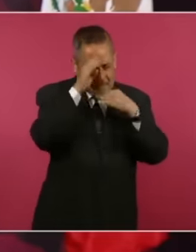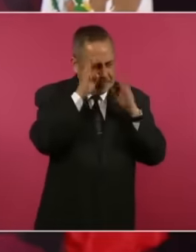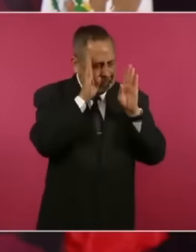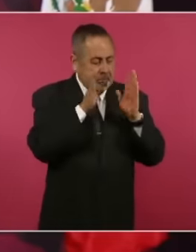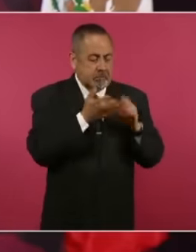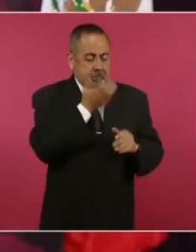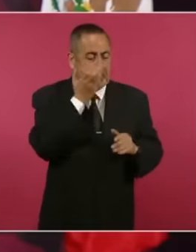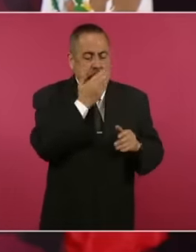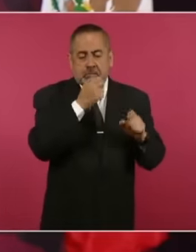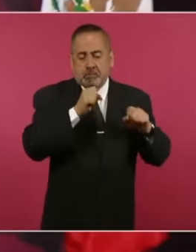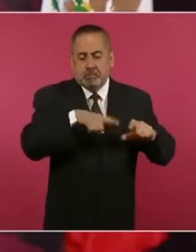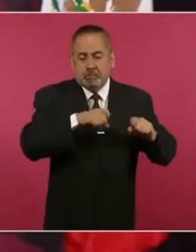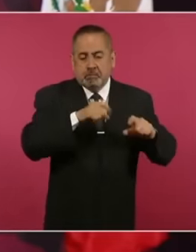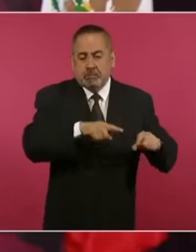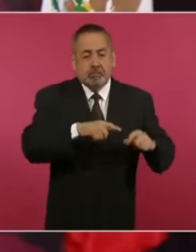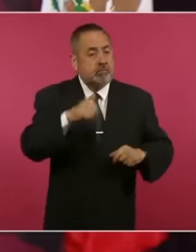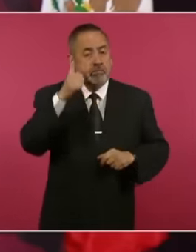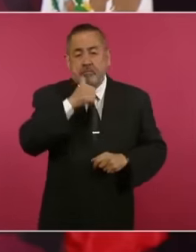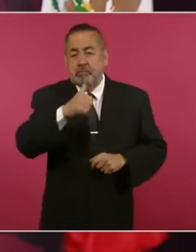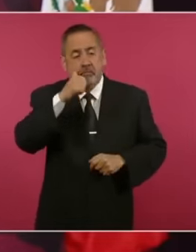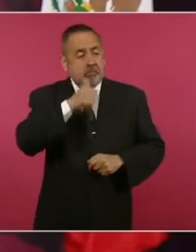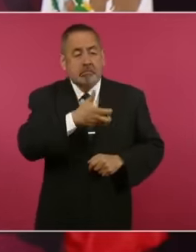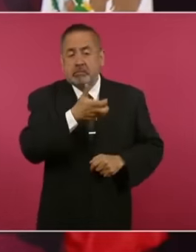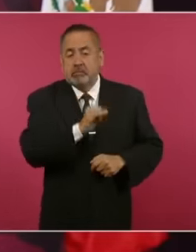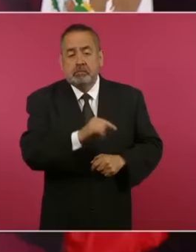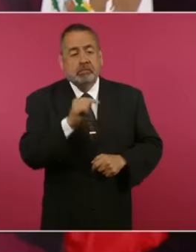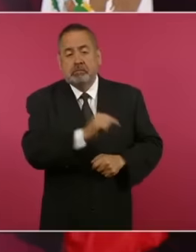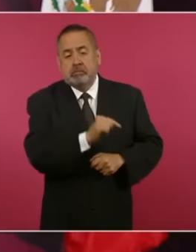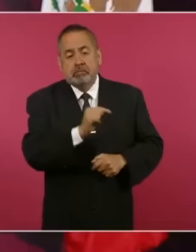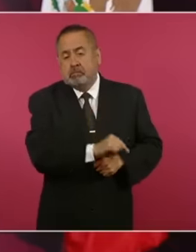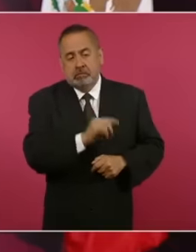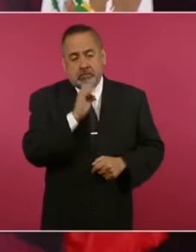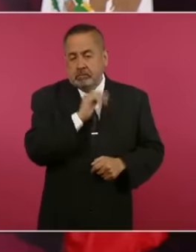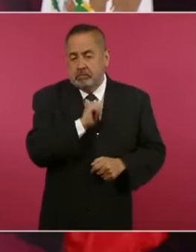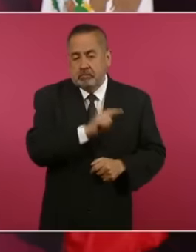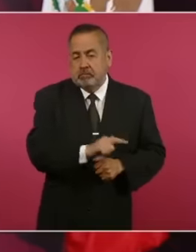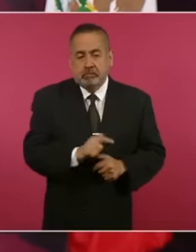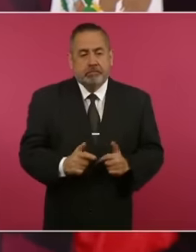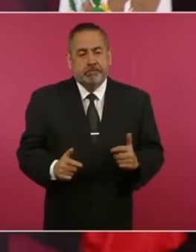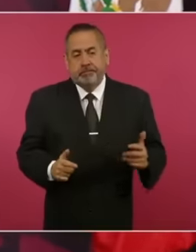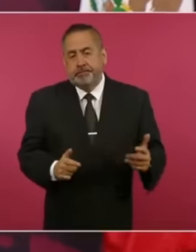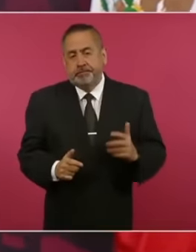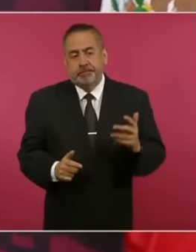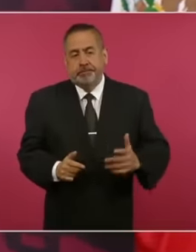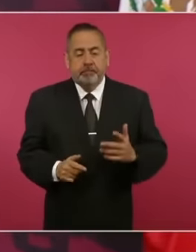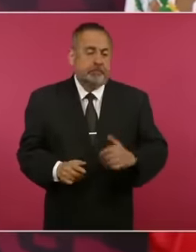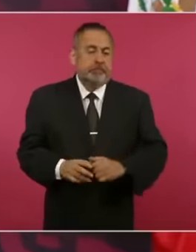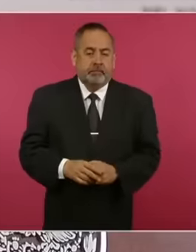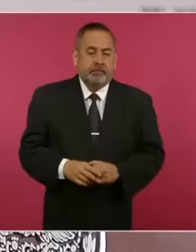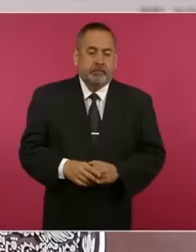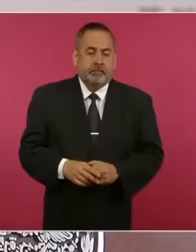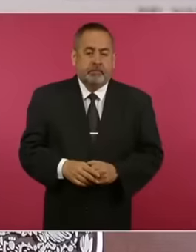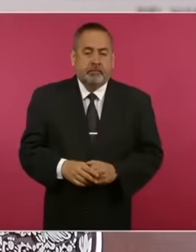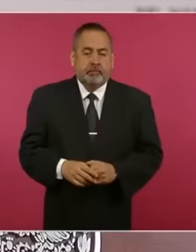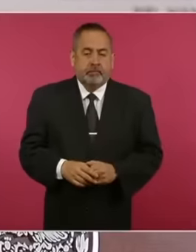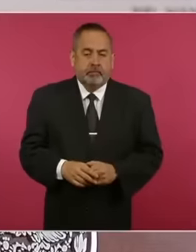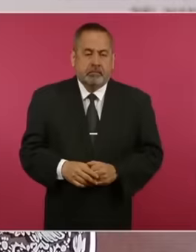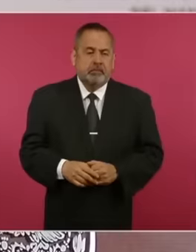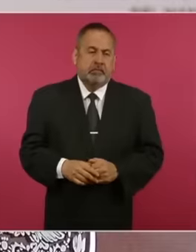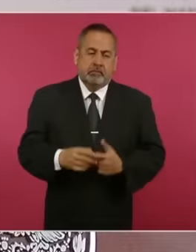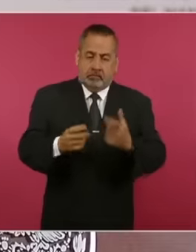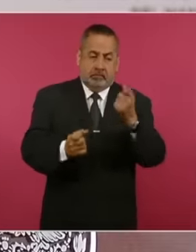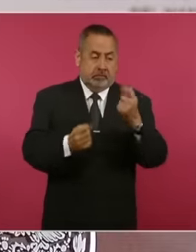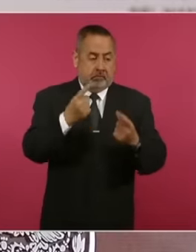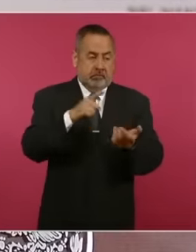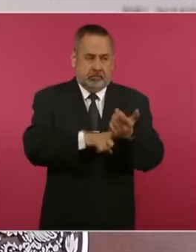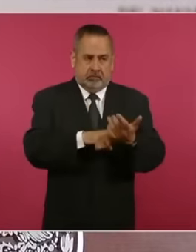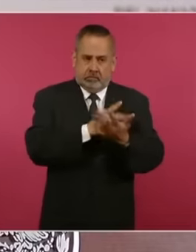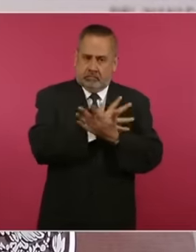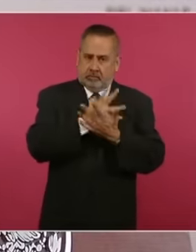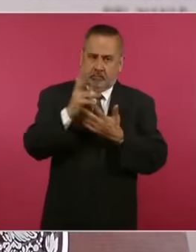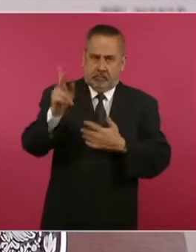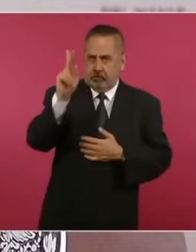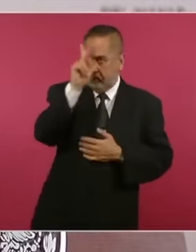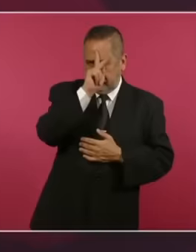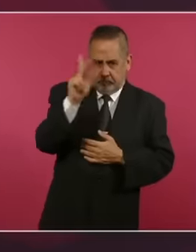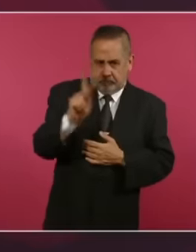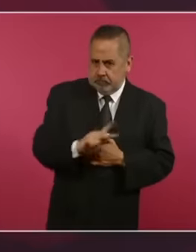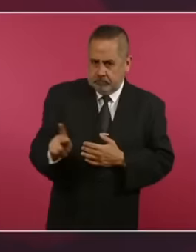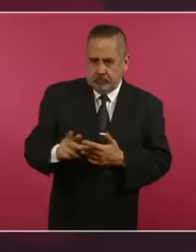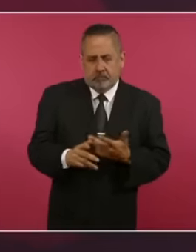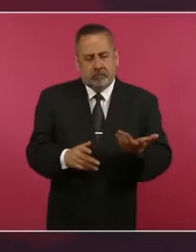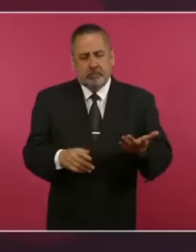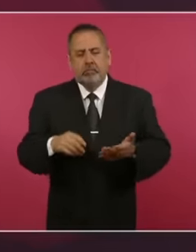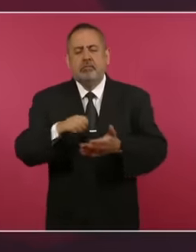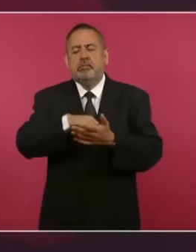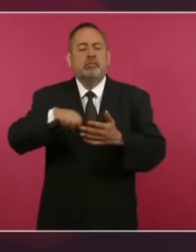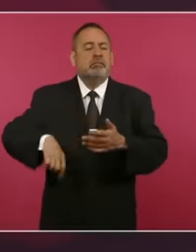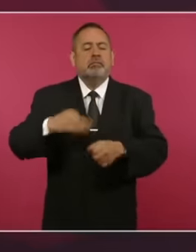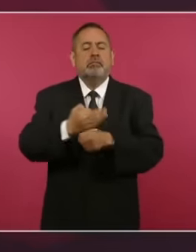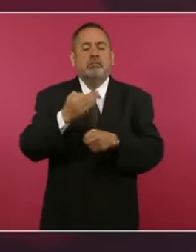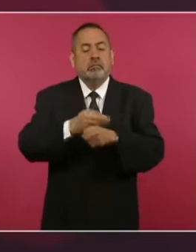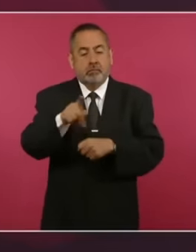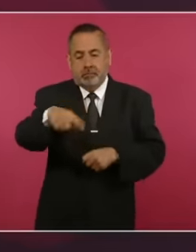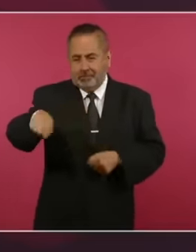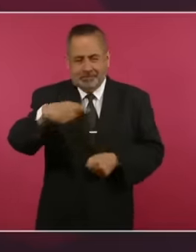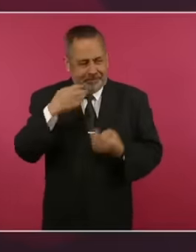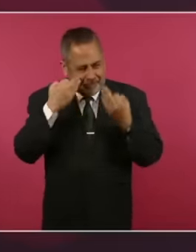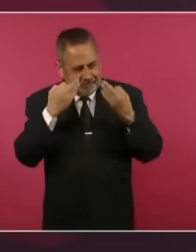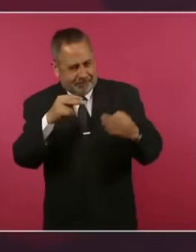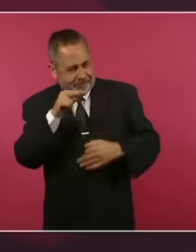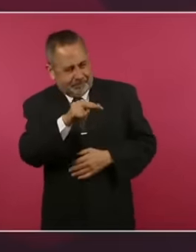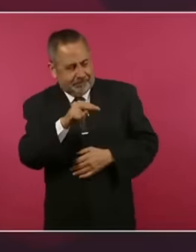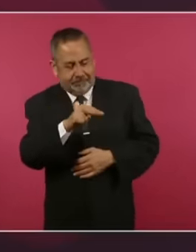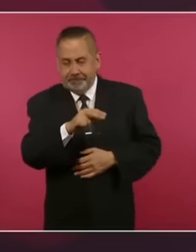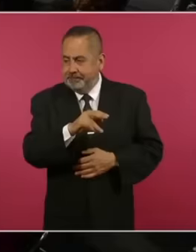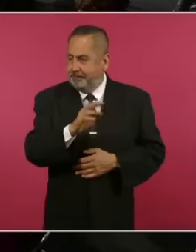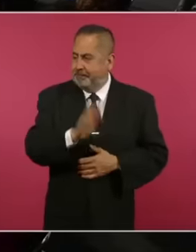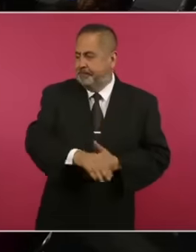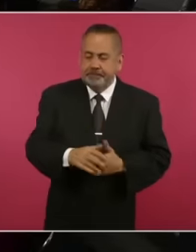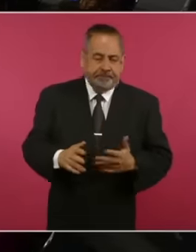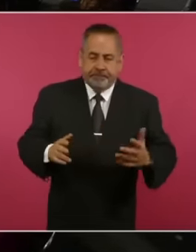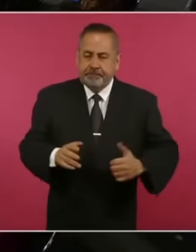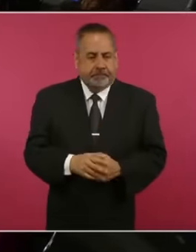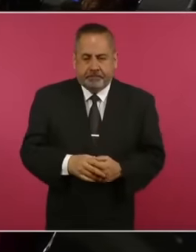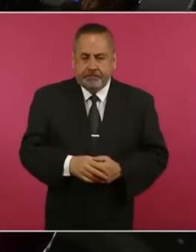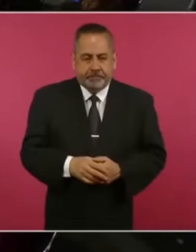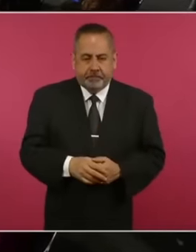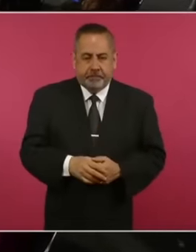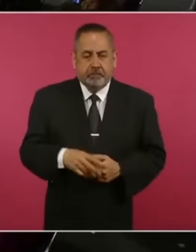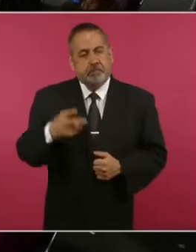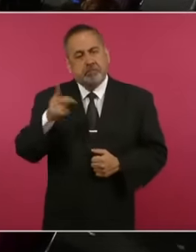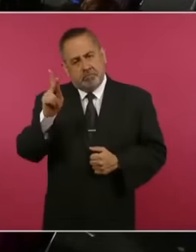way, of course there are extreme cases like what is being seen now but the majority